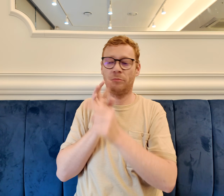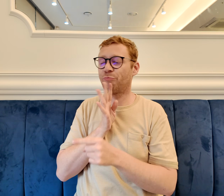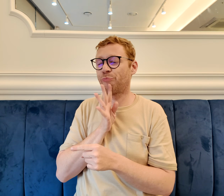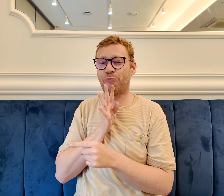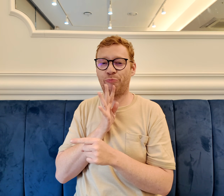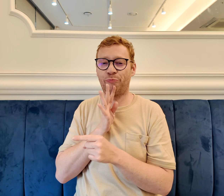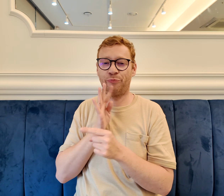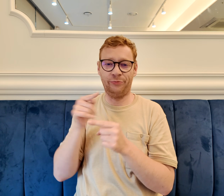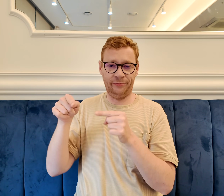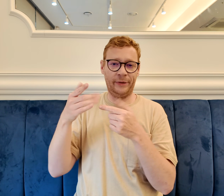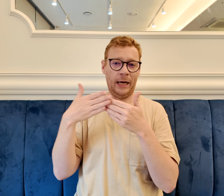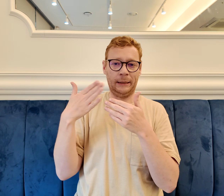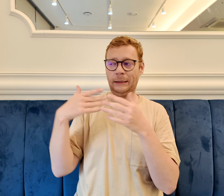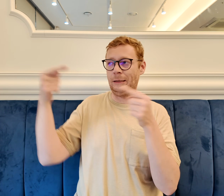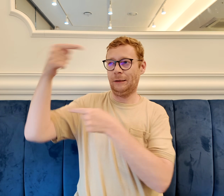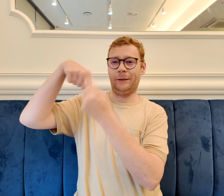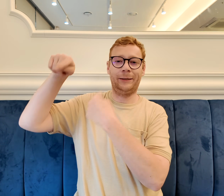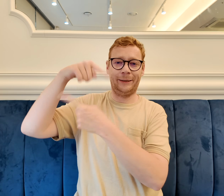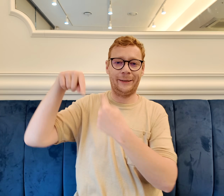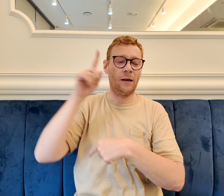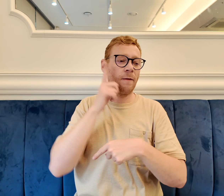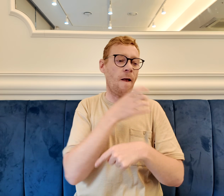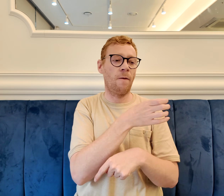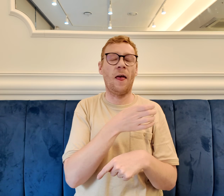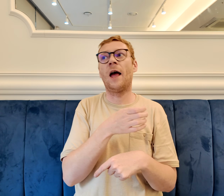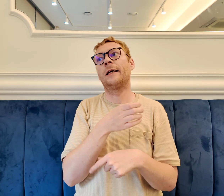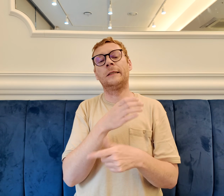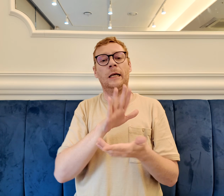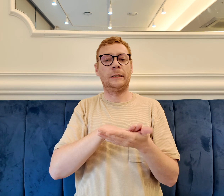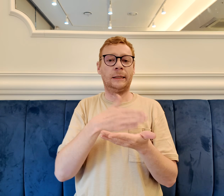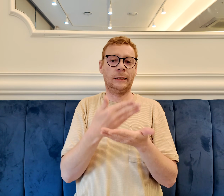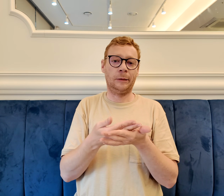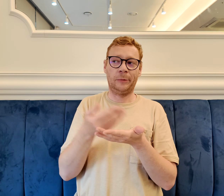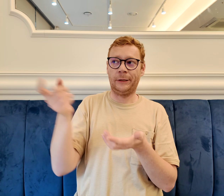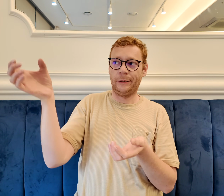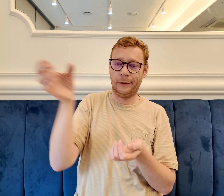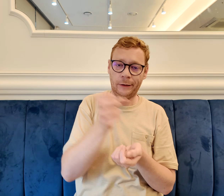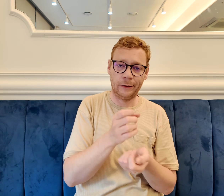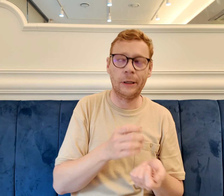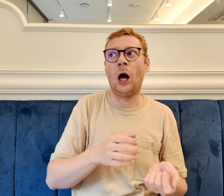They can communicate directly through spoken language. However, bringing in Deaf people means hiring sign language interpreters,